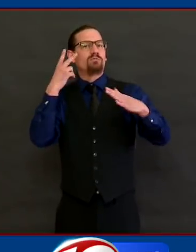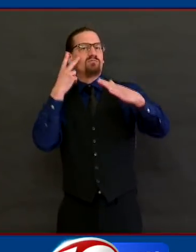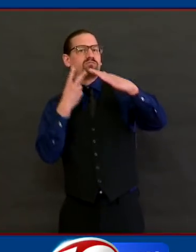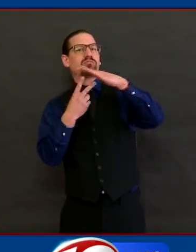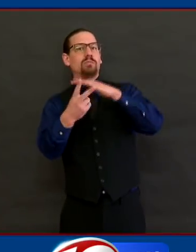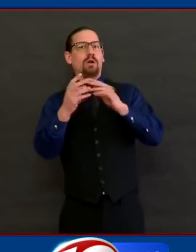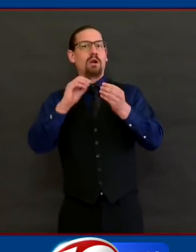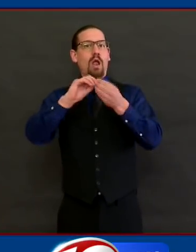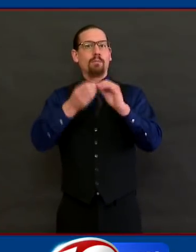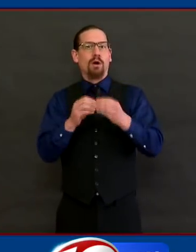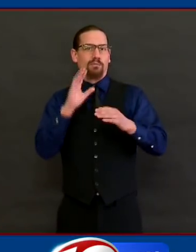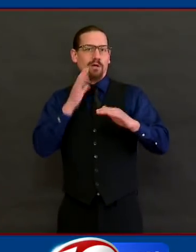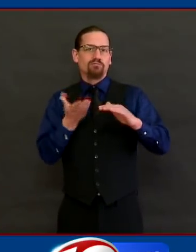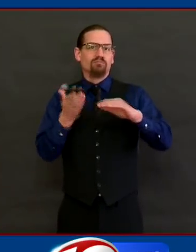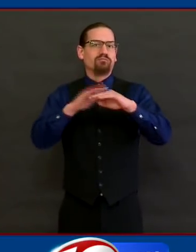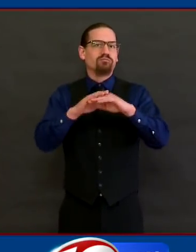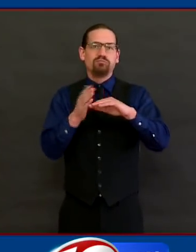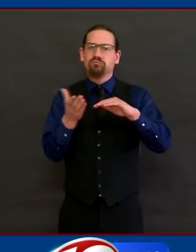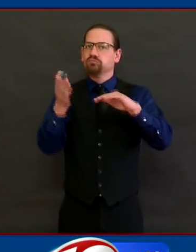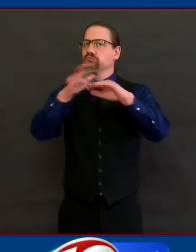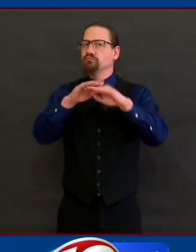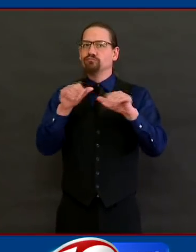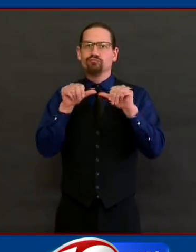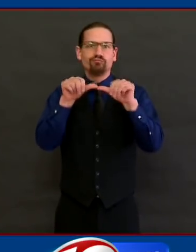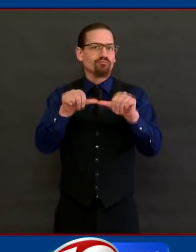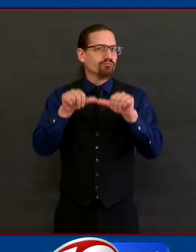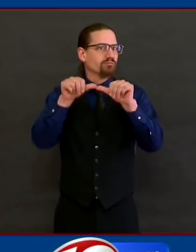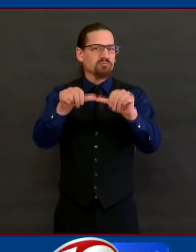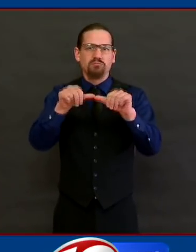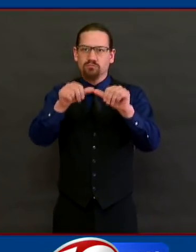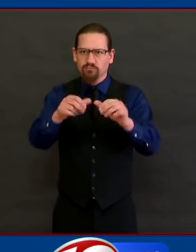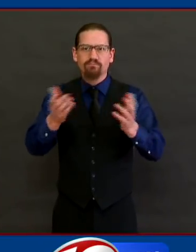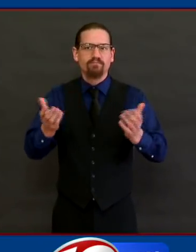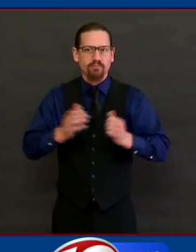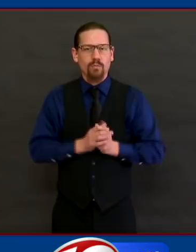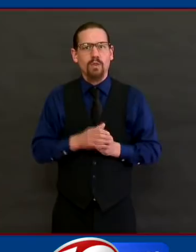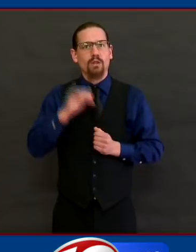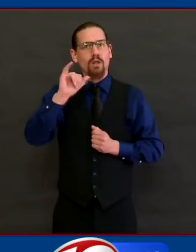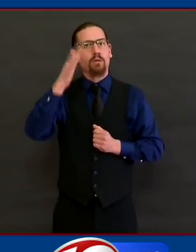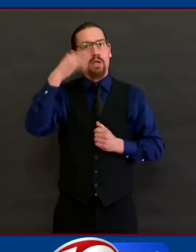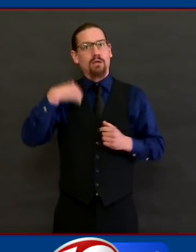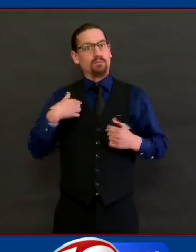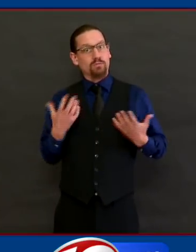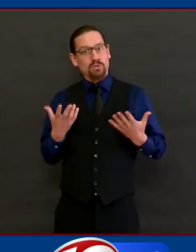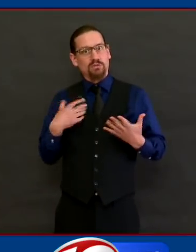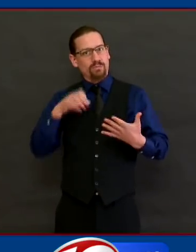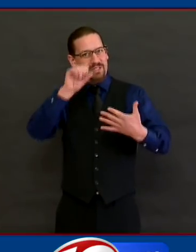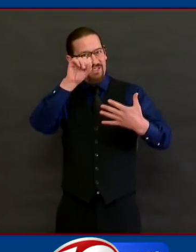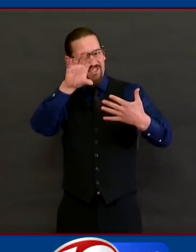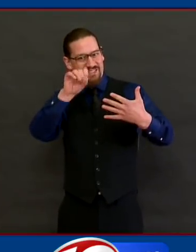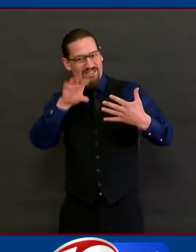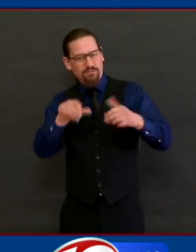WANT FOLKS TO PANIC. IT IS CONSISTENT WITH WHAT WE HAVE EXPECTED.